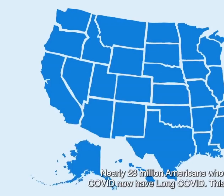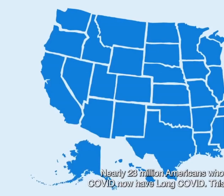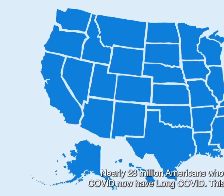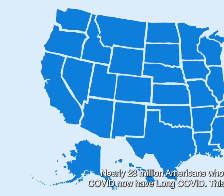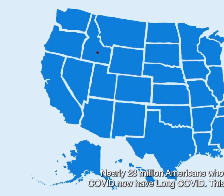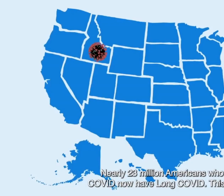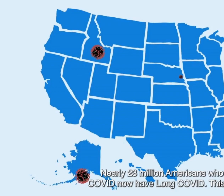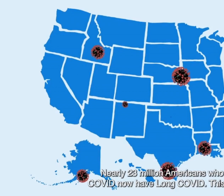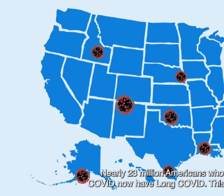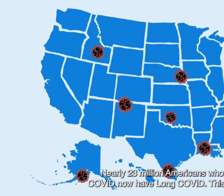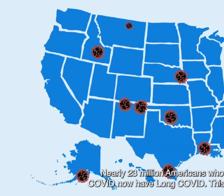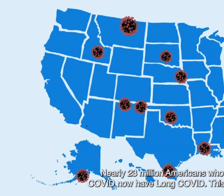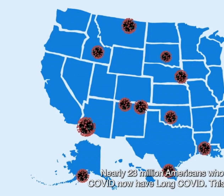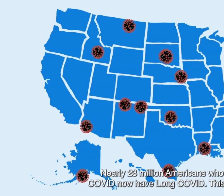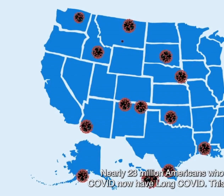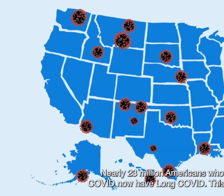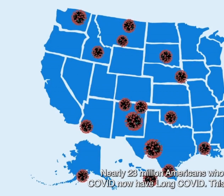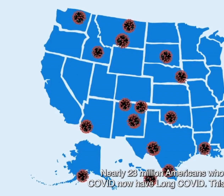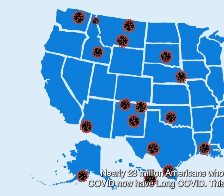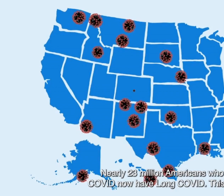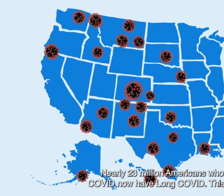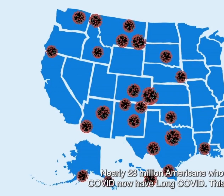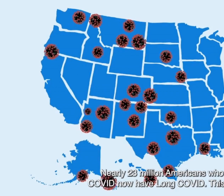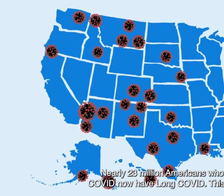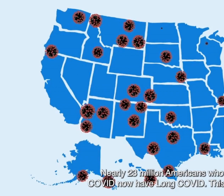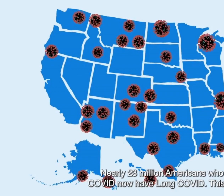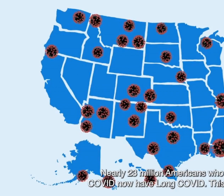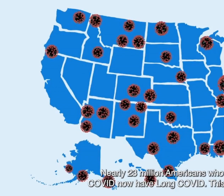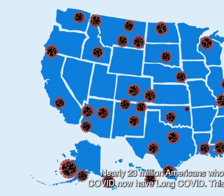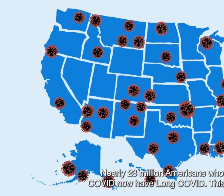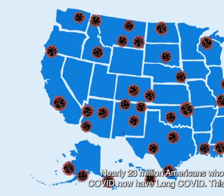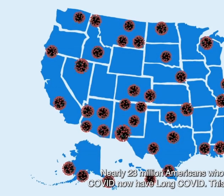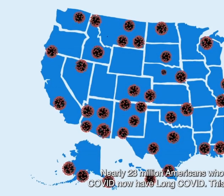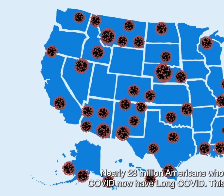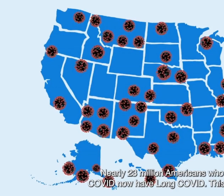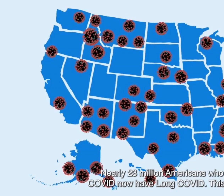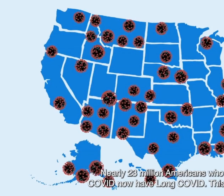Nearly 23 million Americans who had COVID now have long covid.